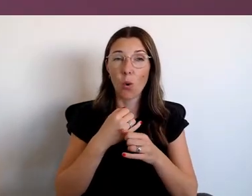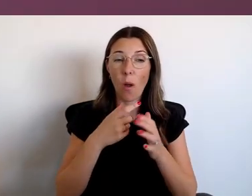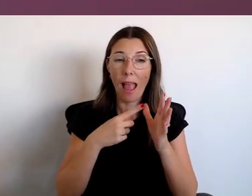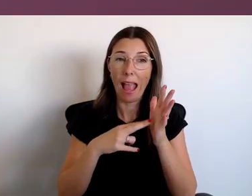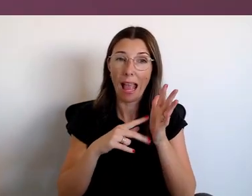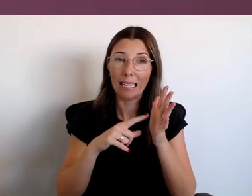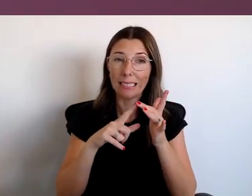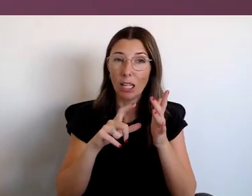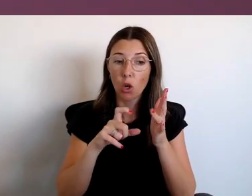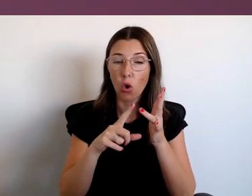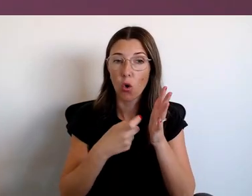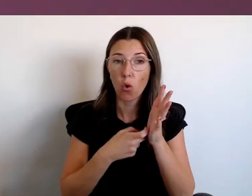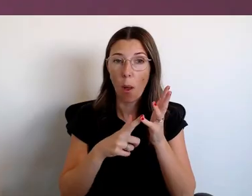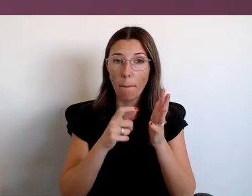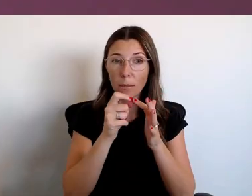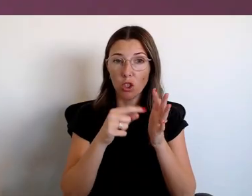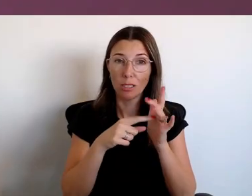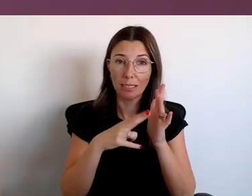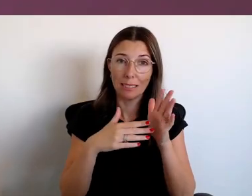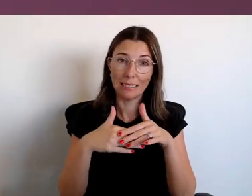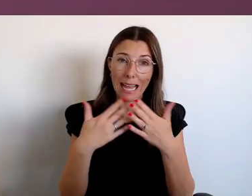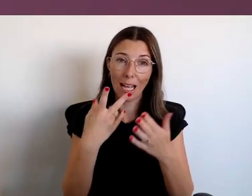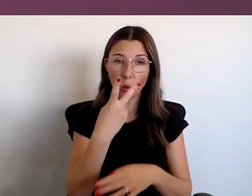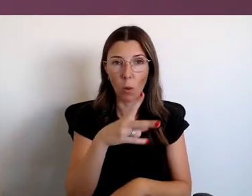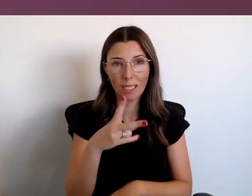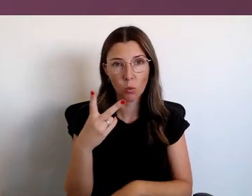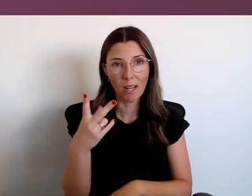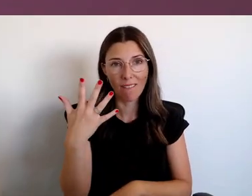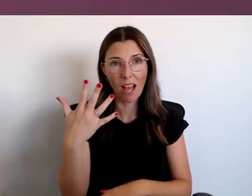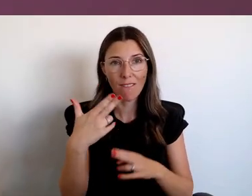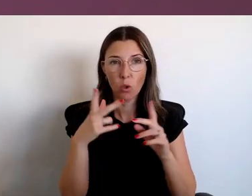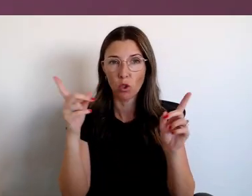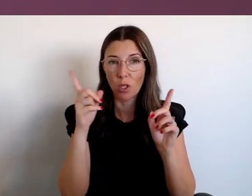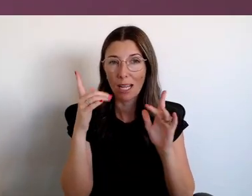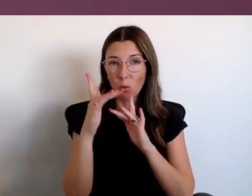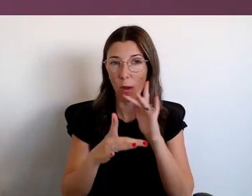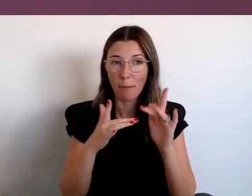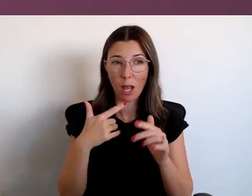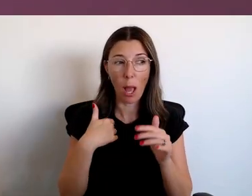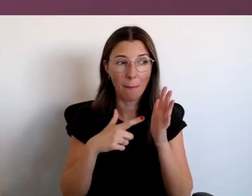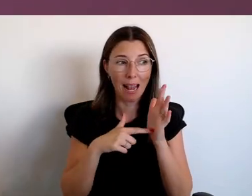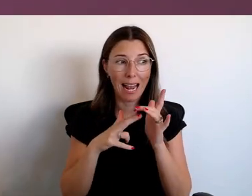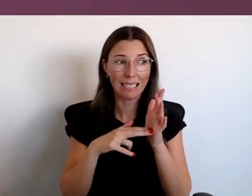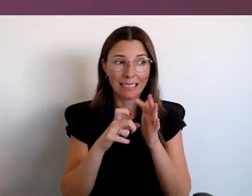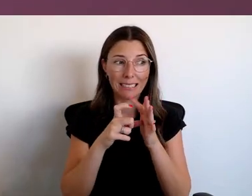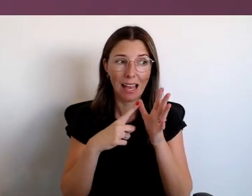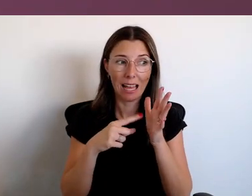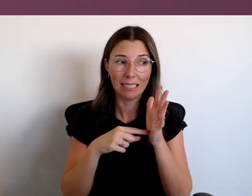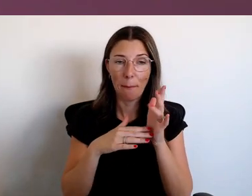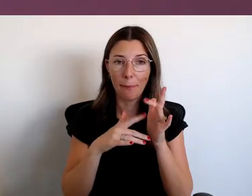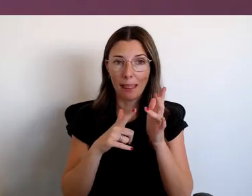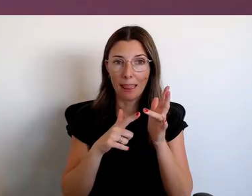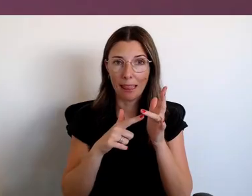Day 2025 for today's webinar. I'm Linda Timothy, IBAC's Executive Director of Prevention